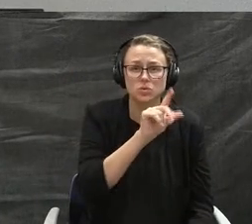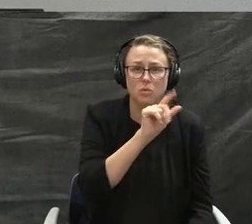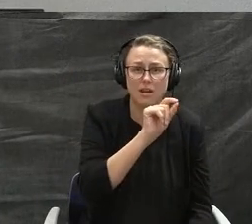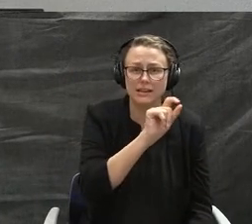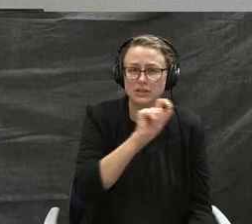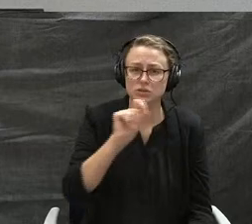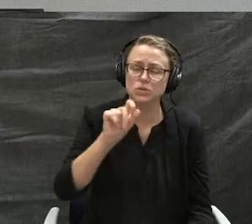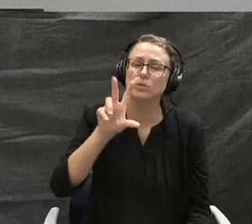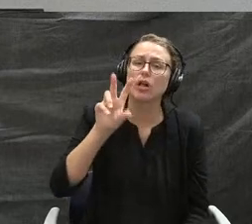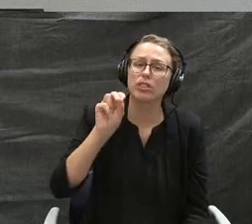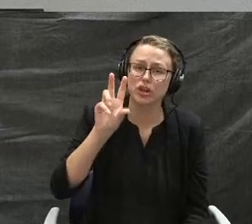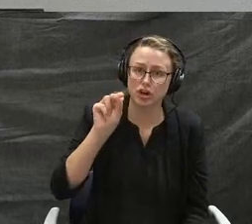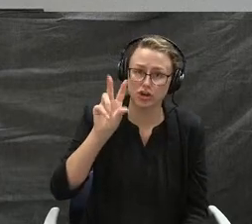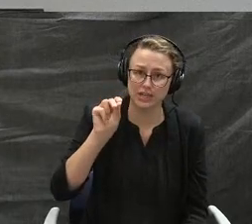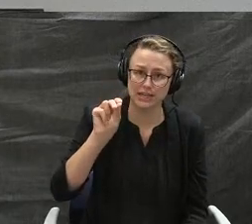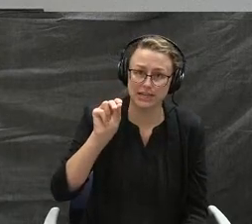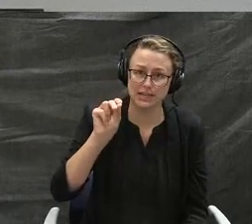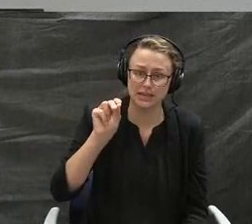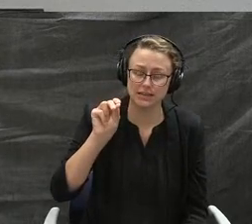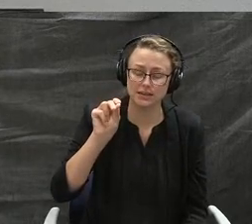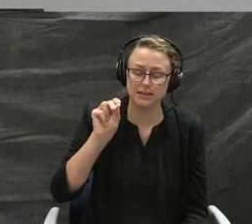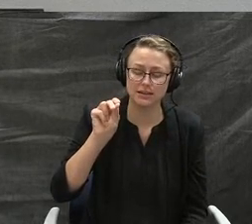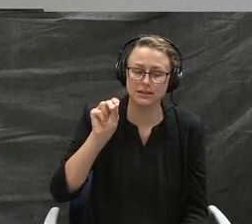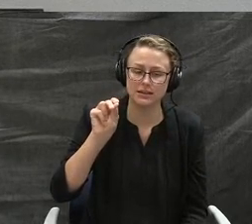Then I think everybody has to be.